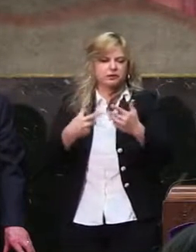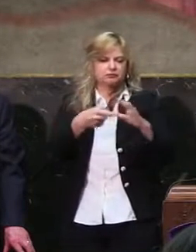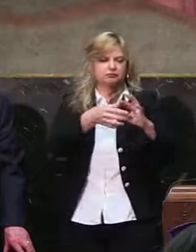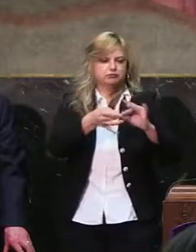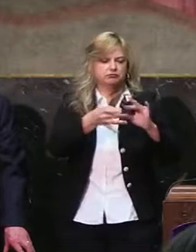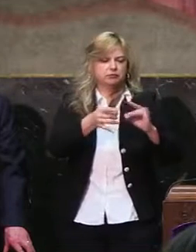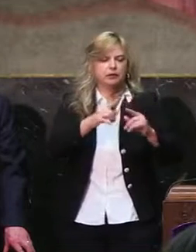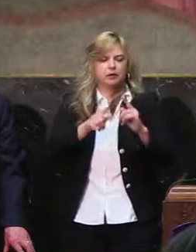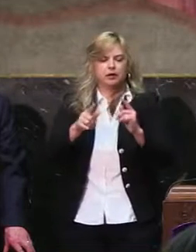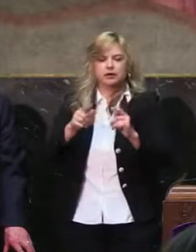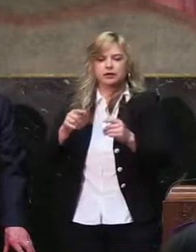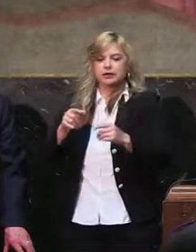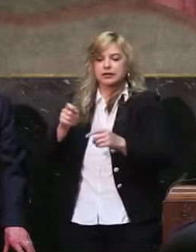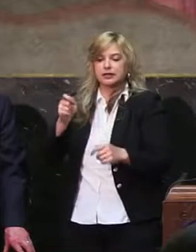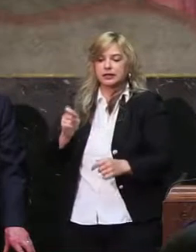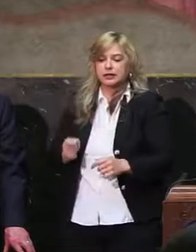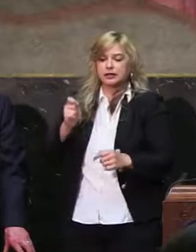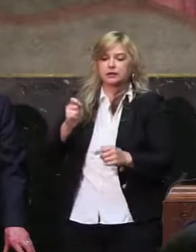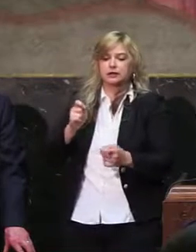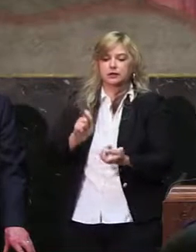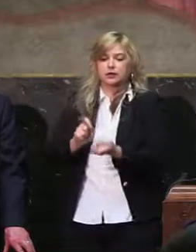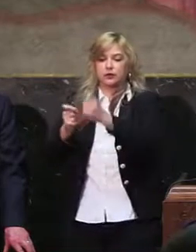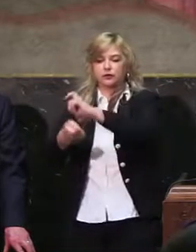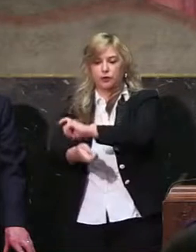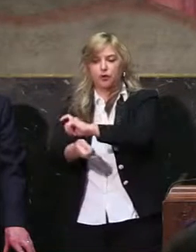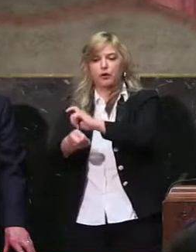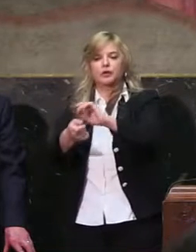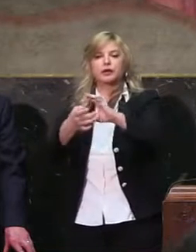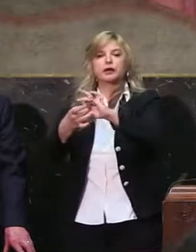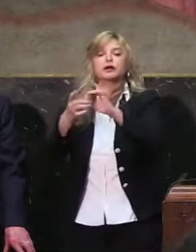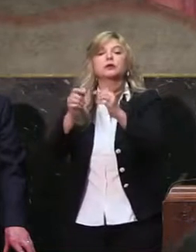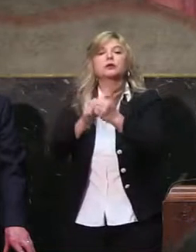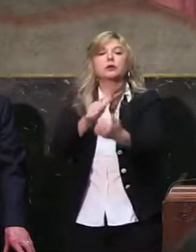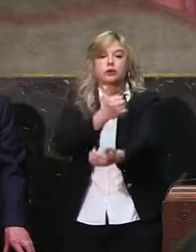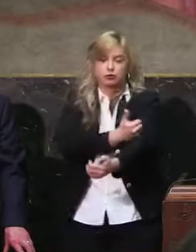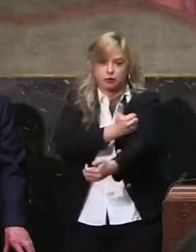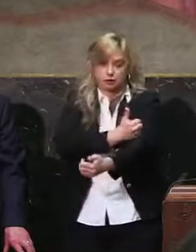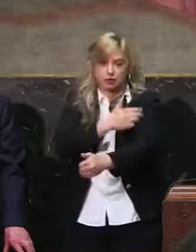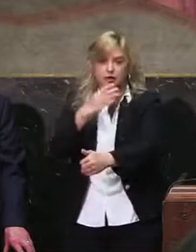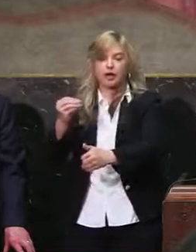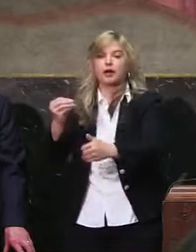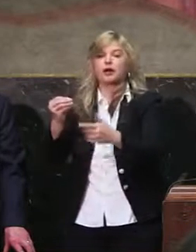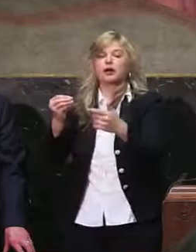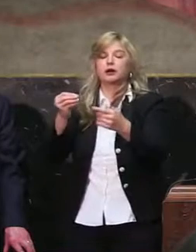sentencing reform as it relates to drug crimes and property crimes as well as a